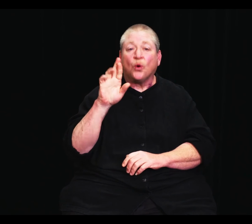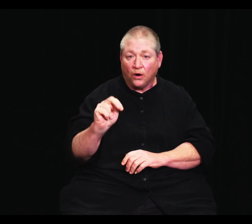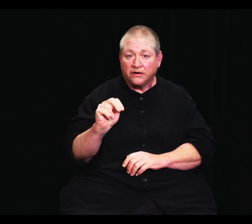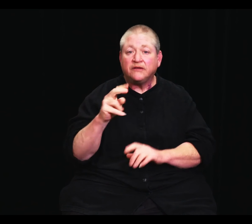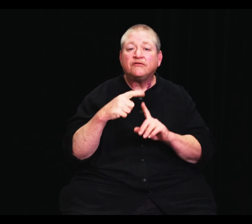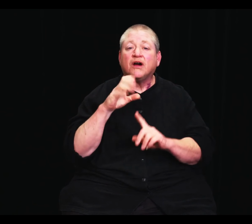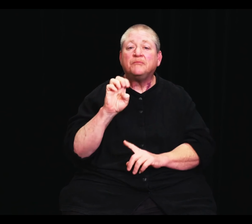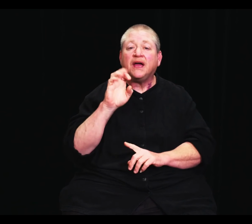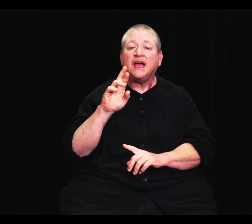Congratulations!